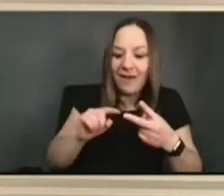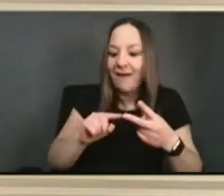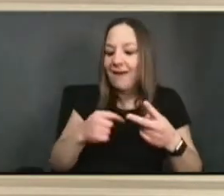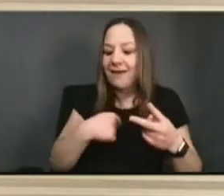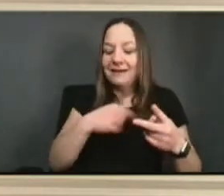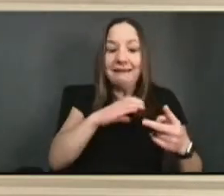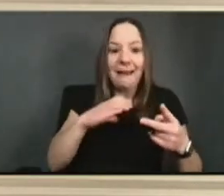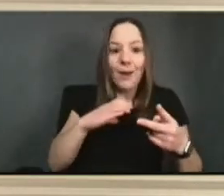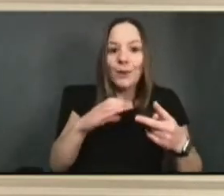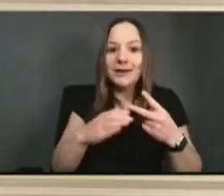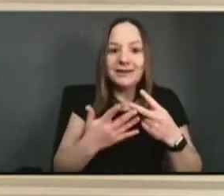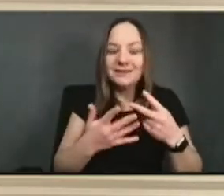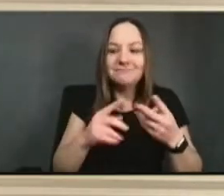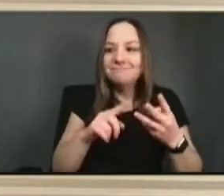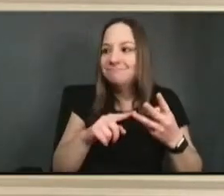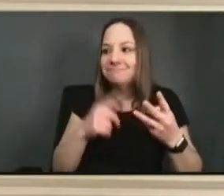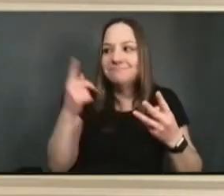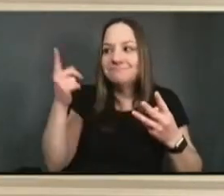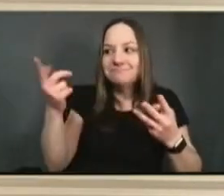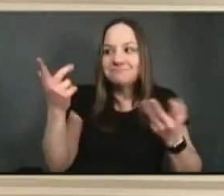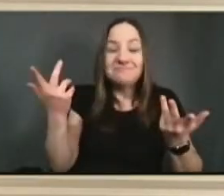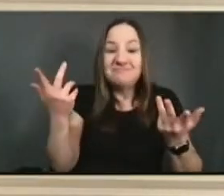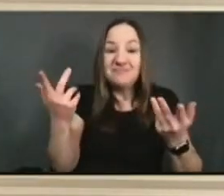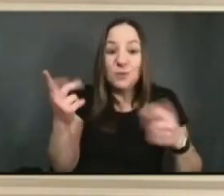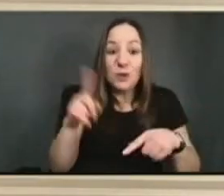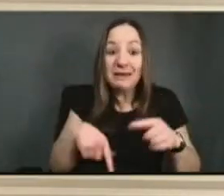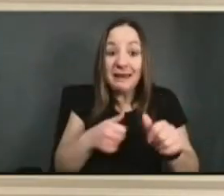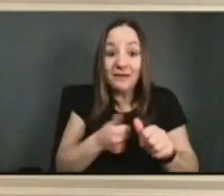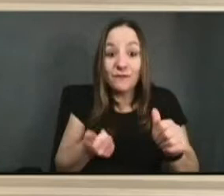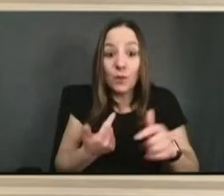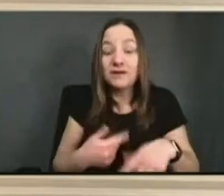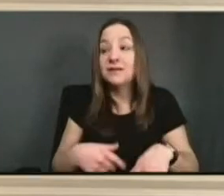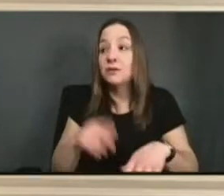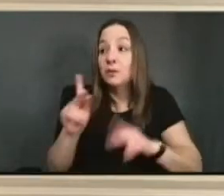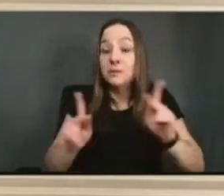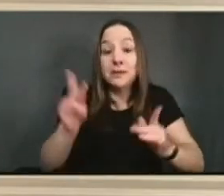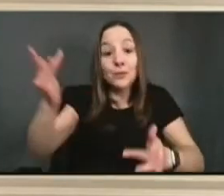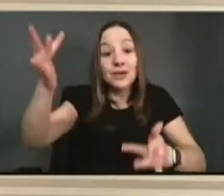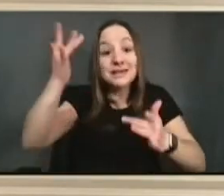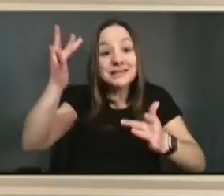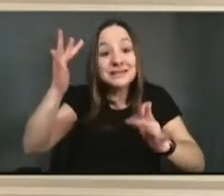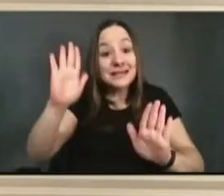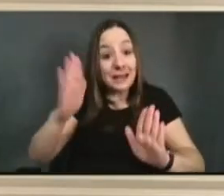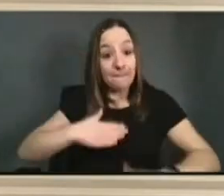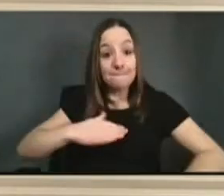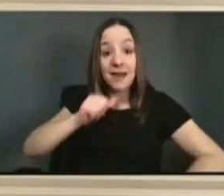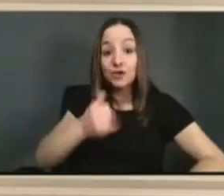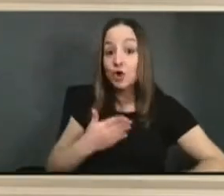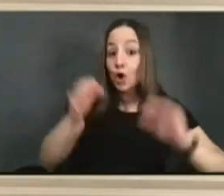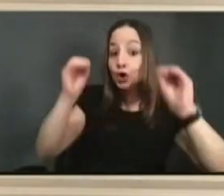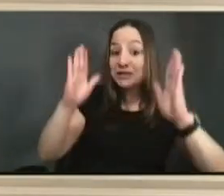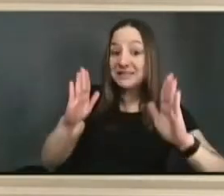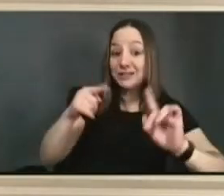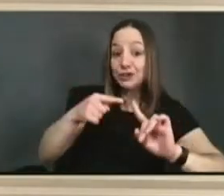beyond the superintendent's control. When people get sick, uh, like my daughter's teacher,